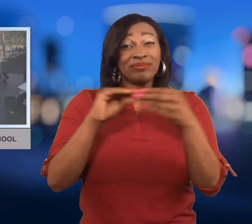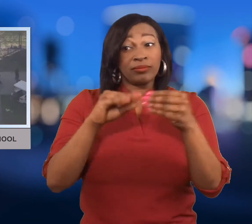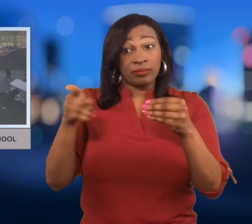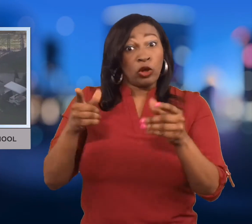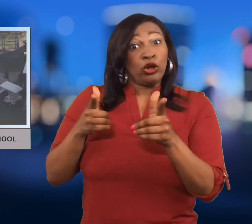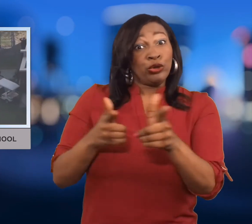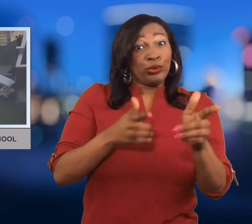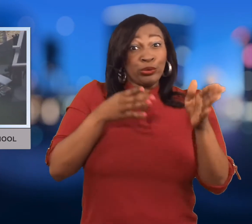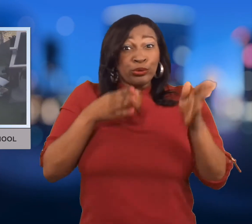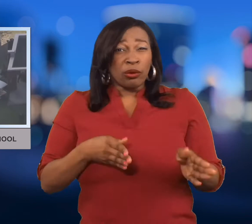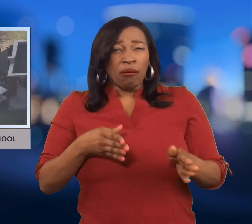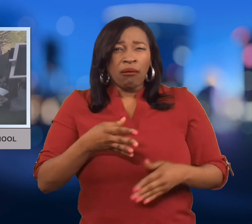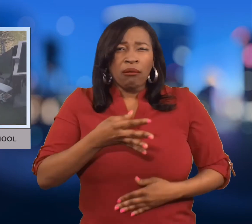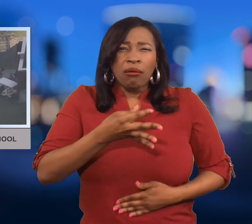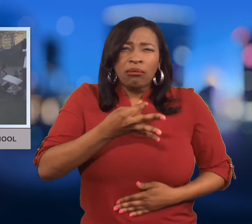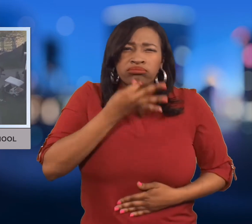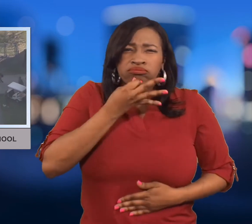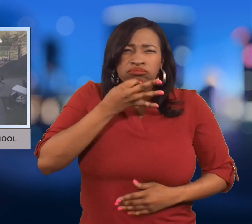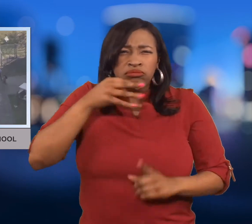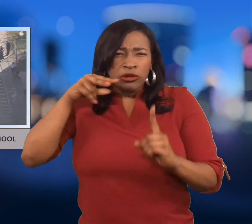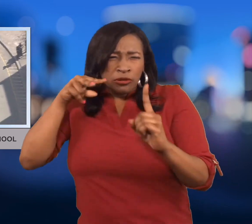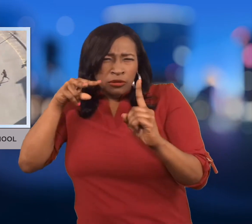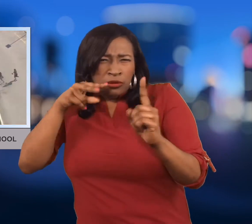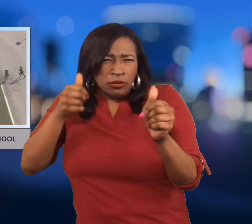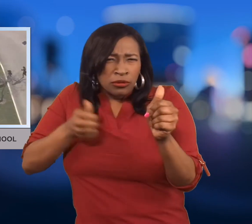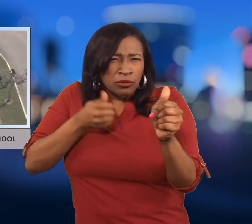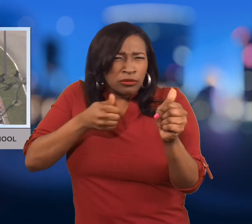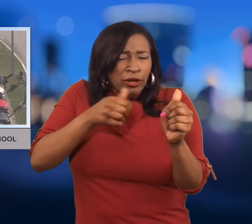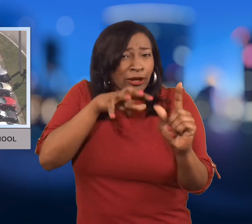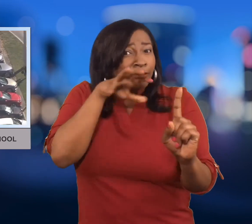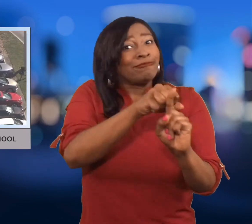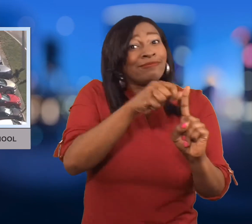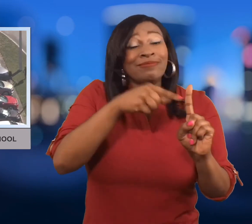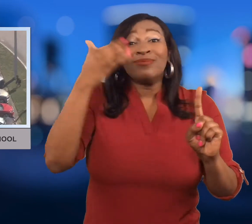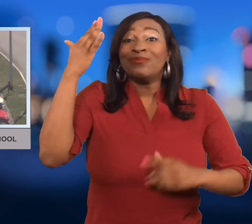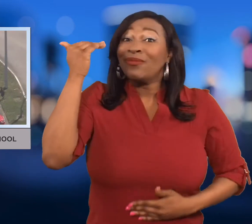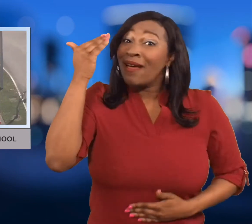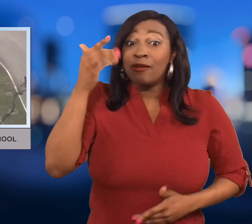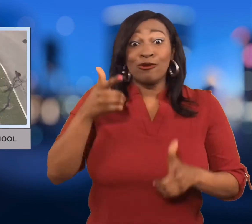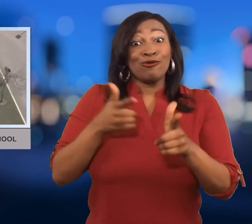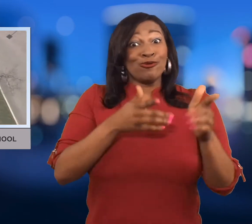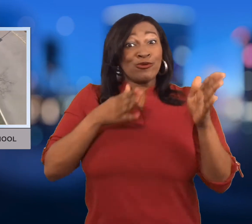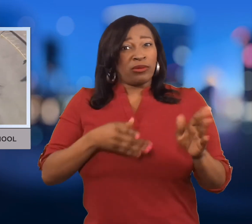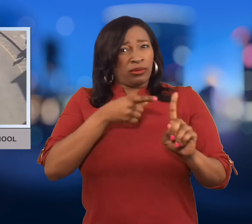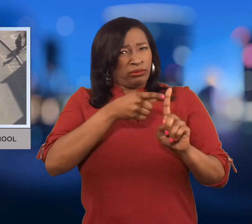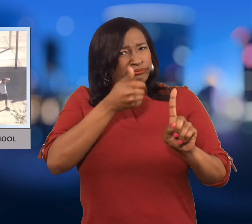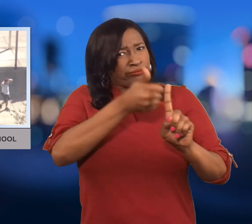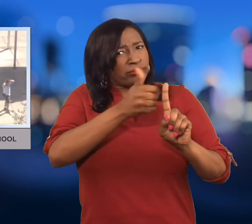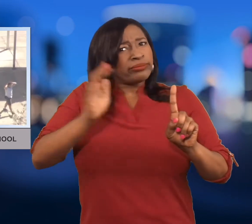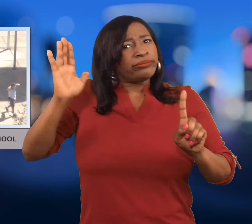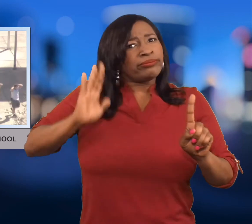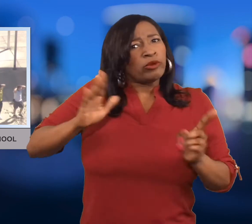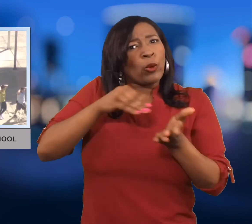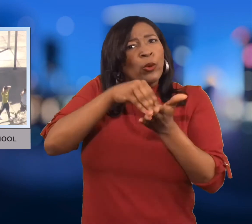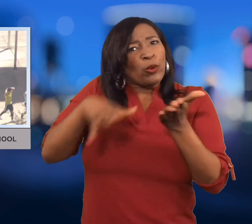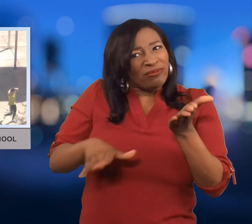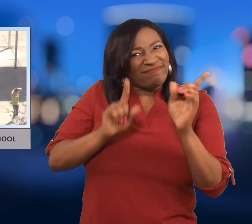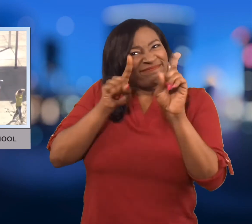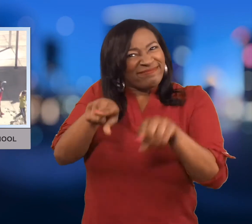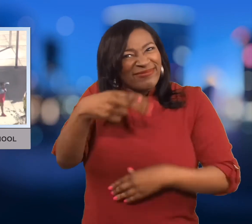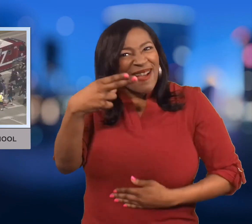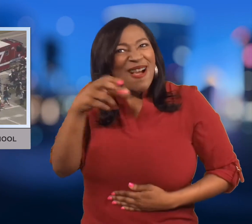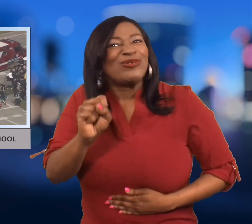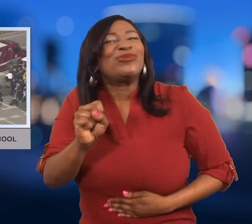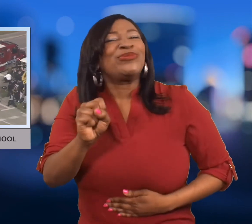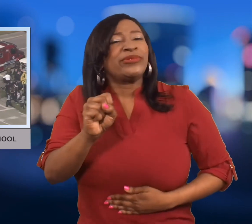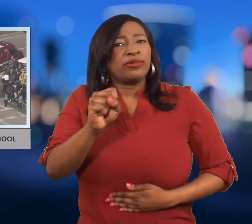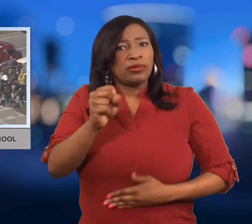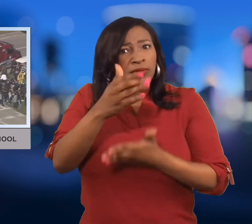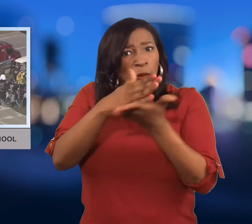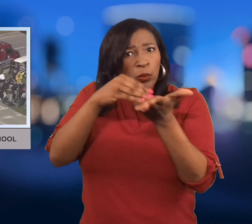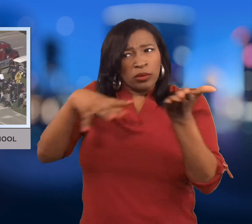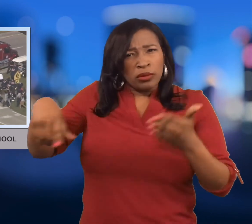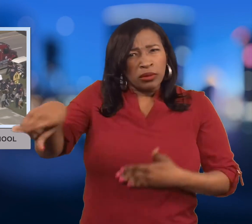Police say they were able to track the shooter down quickly because several students recognized